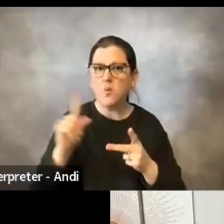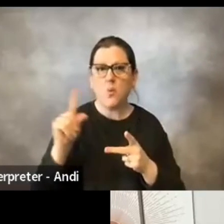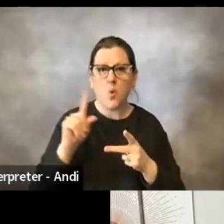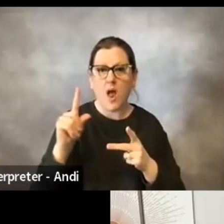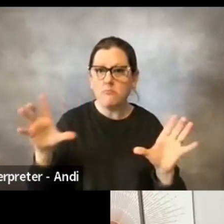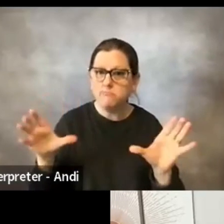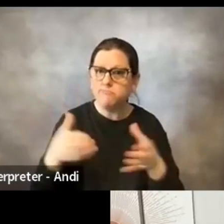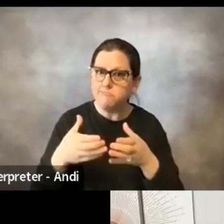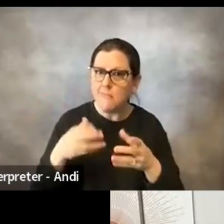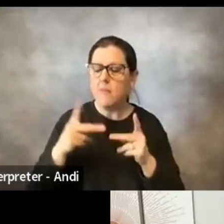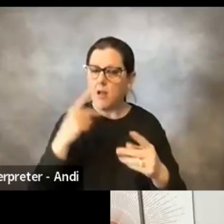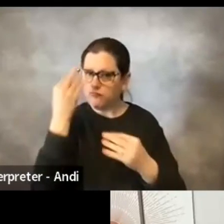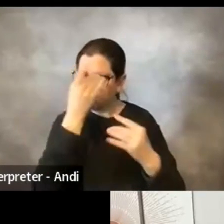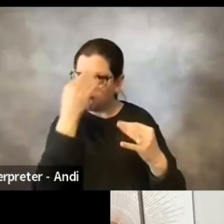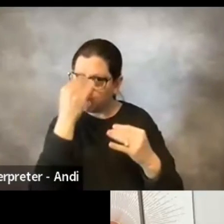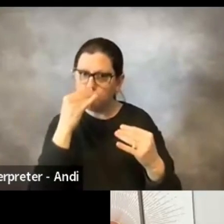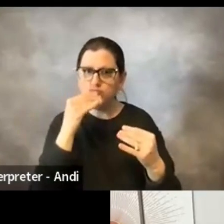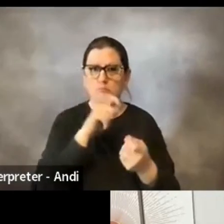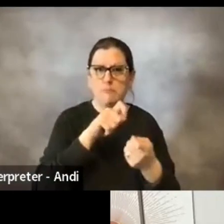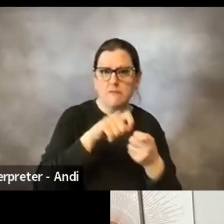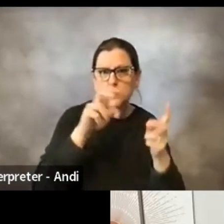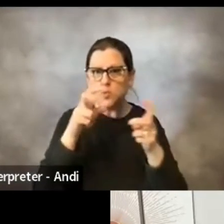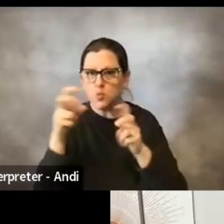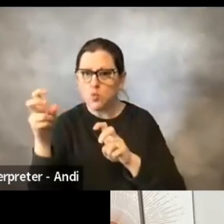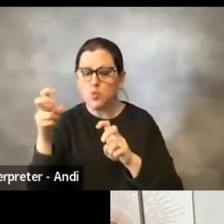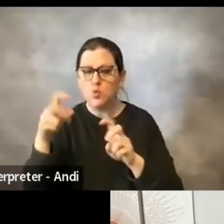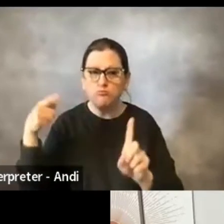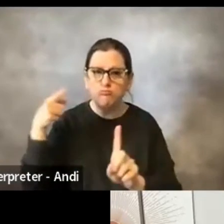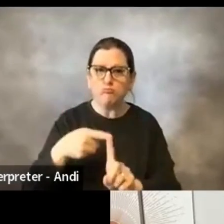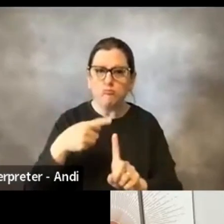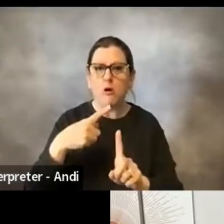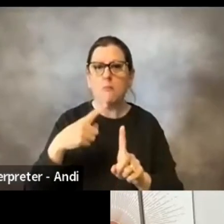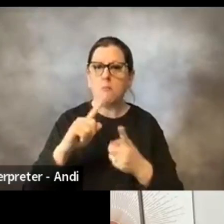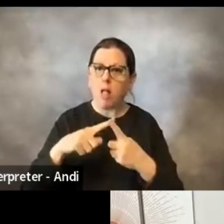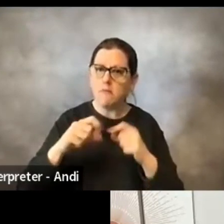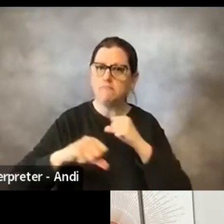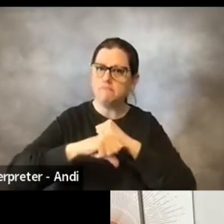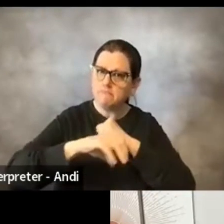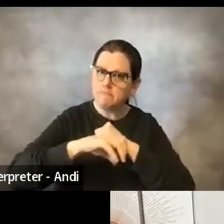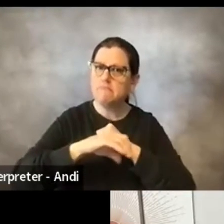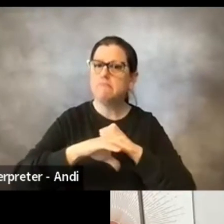thinking around these particular issues, and then hopefully really amplifying those good products, those good practices